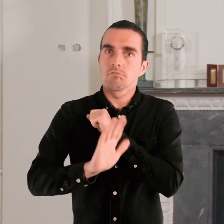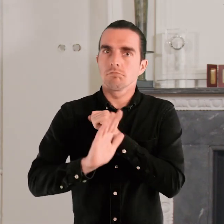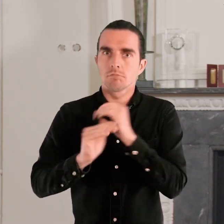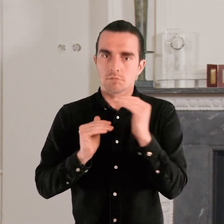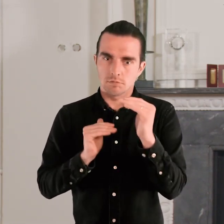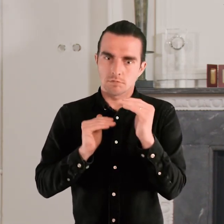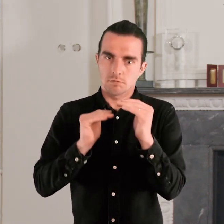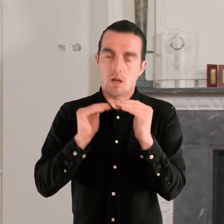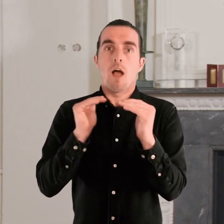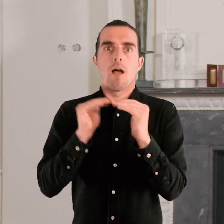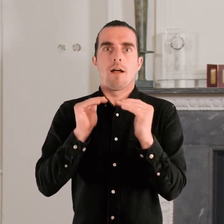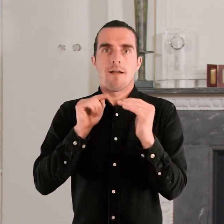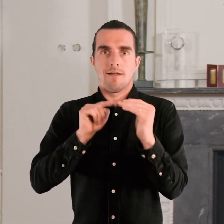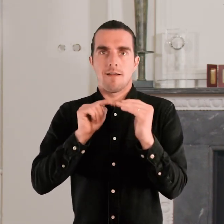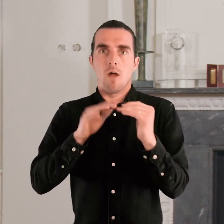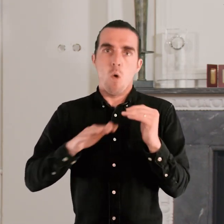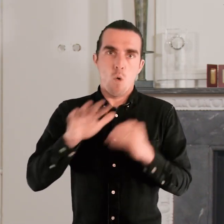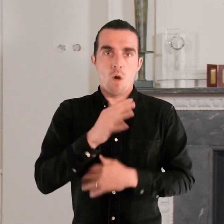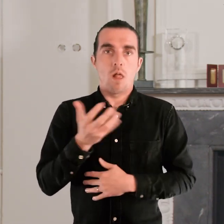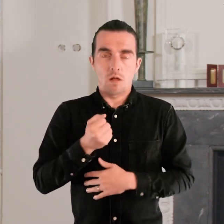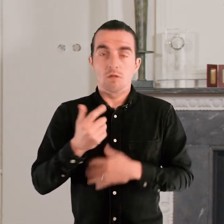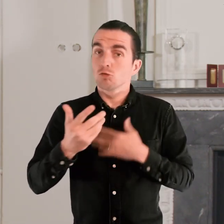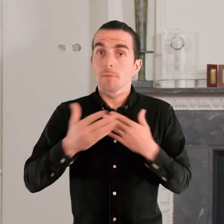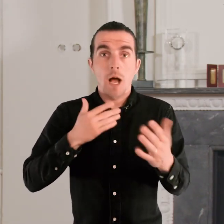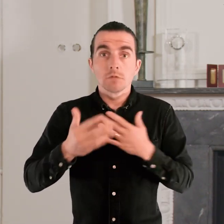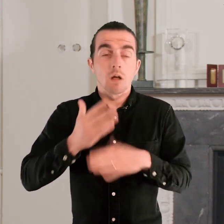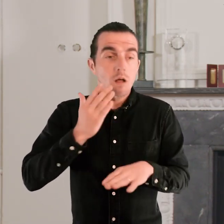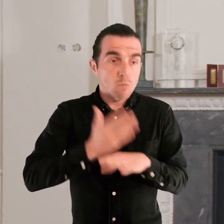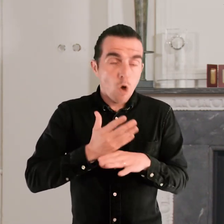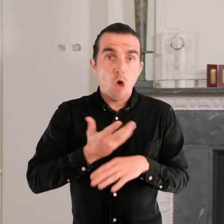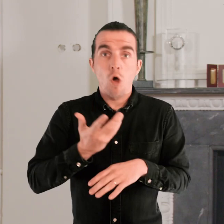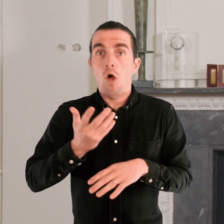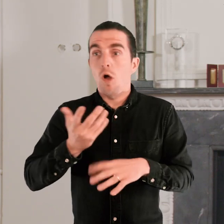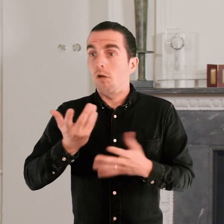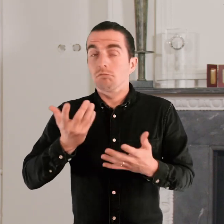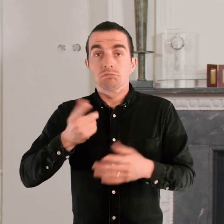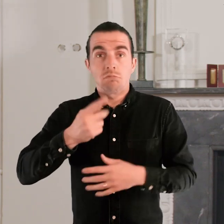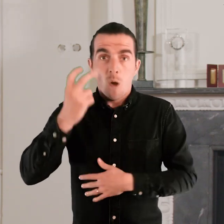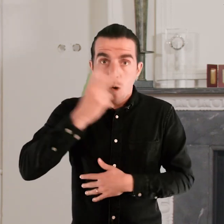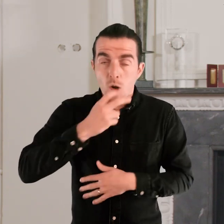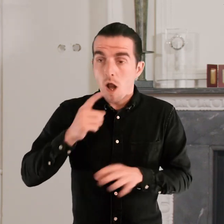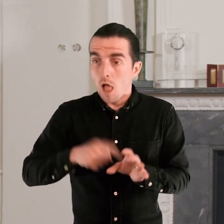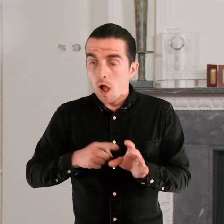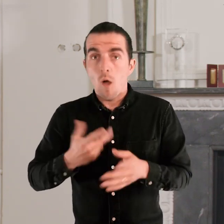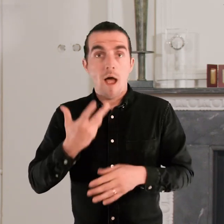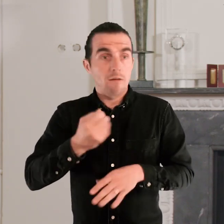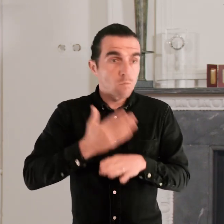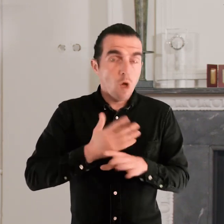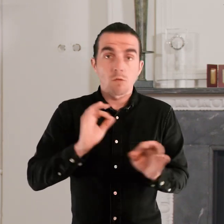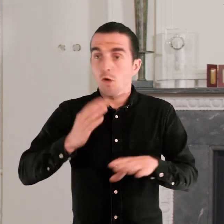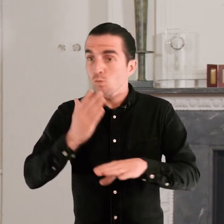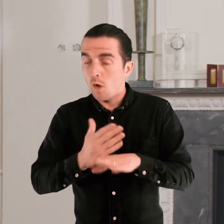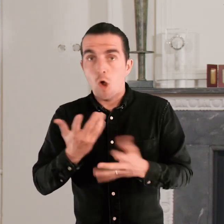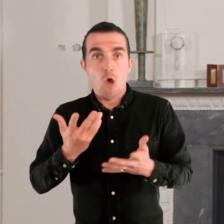that whether you’re in work or whether you’re out of work, whether you’re old or young, whether you’re employed or unemployed,